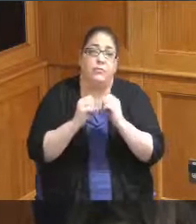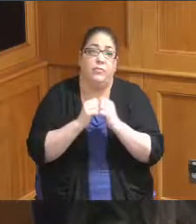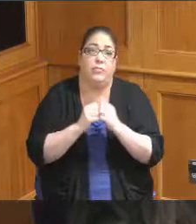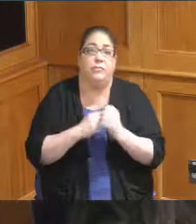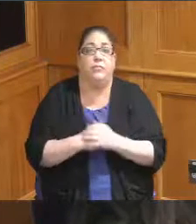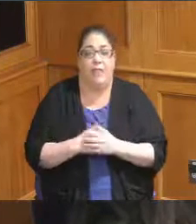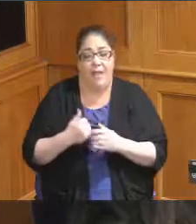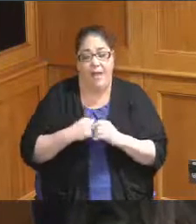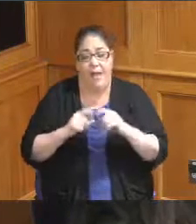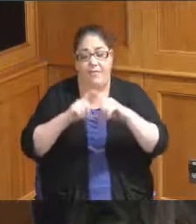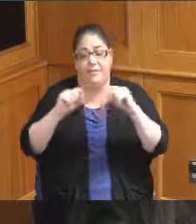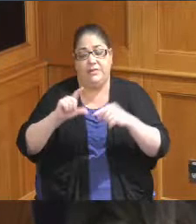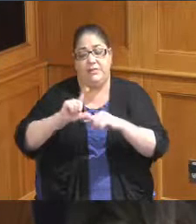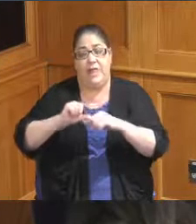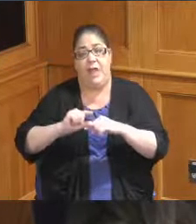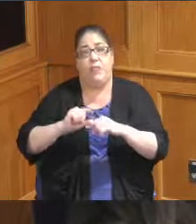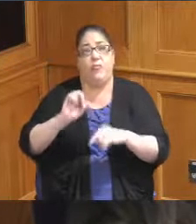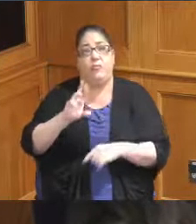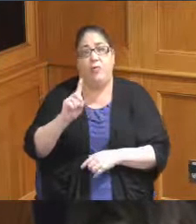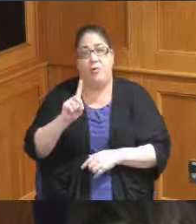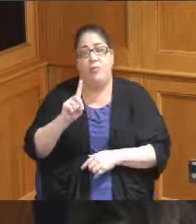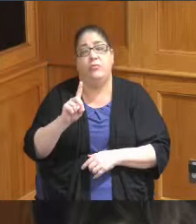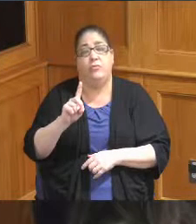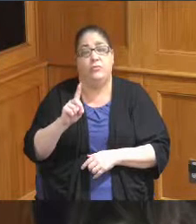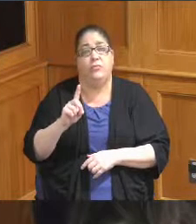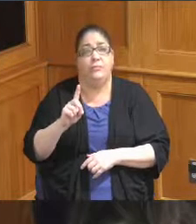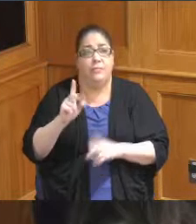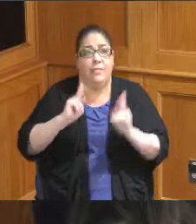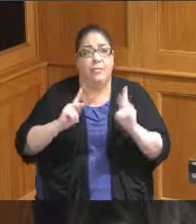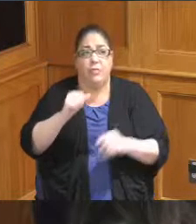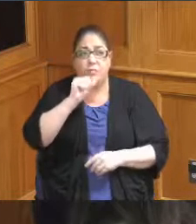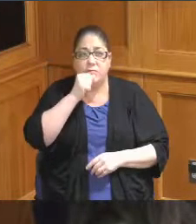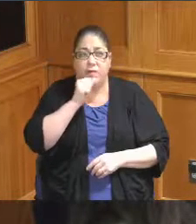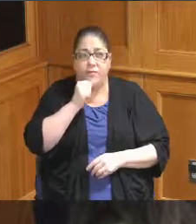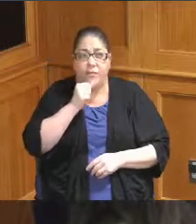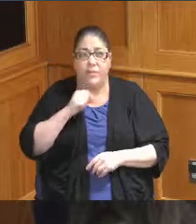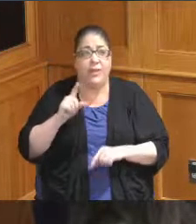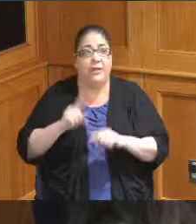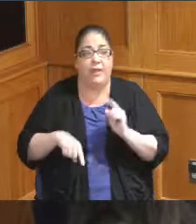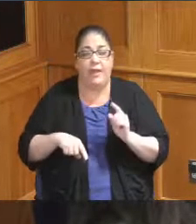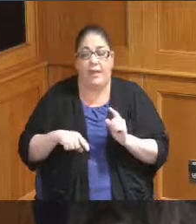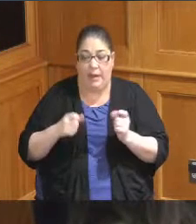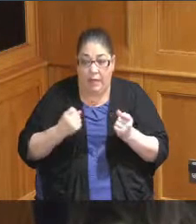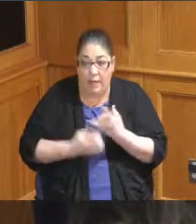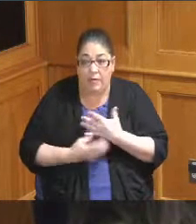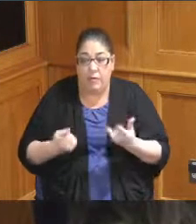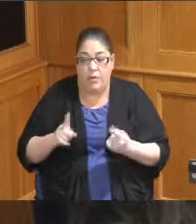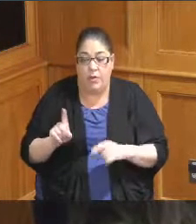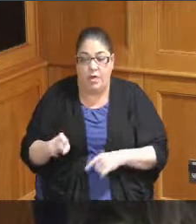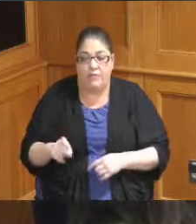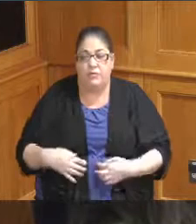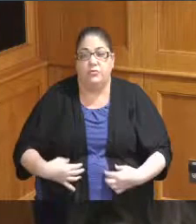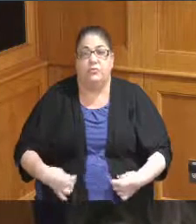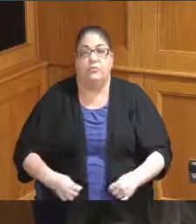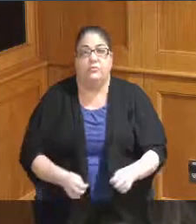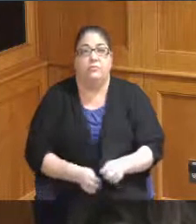we're going to be rolling out it's people out here are suffering and we can't have it where everybody has to come downtown we can't put everything and I'm from Cincinnati